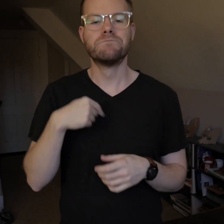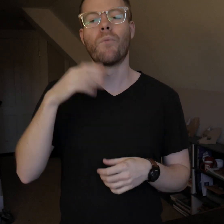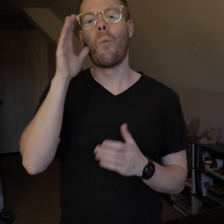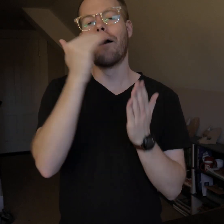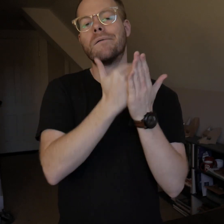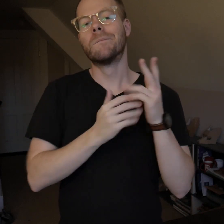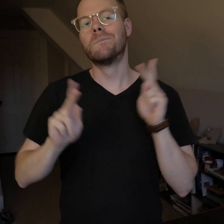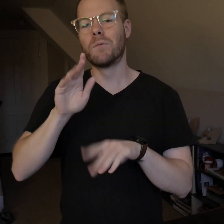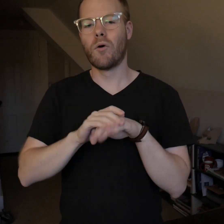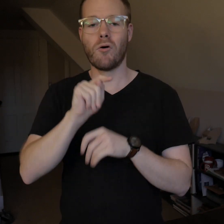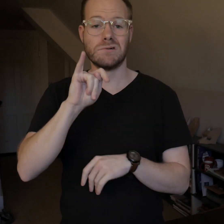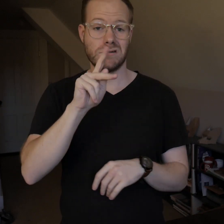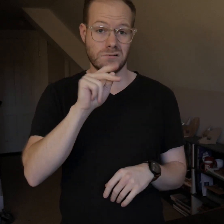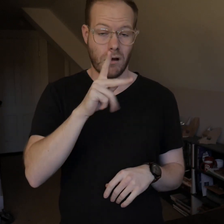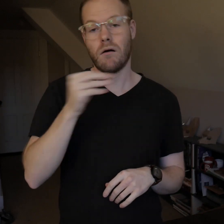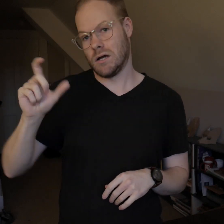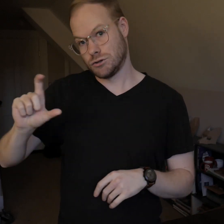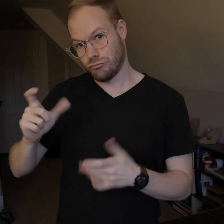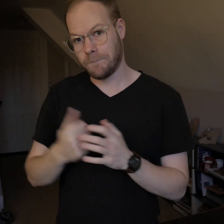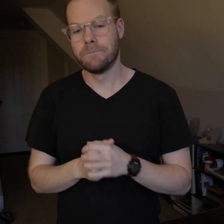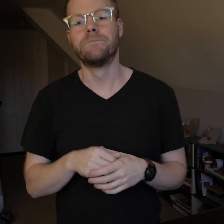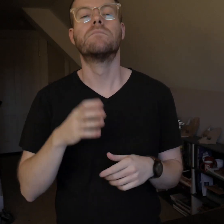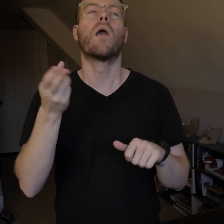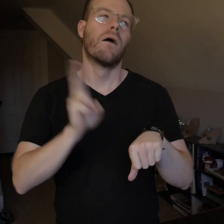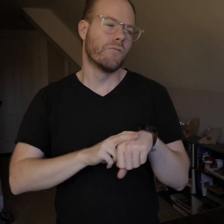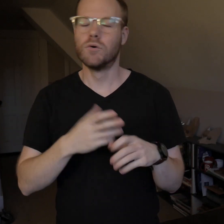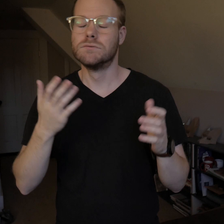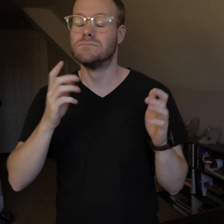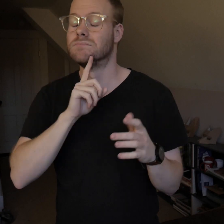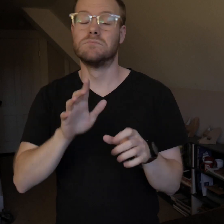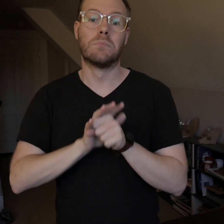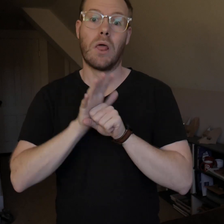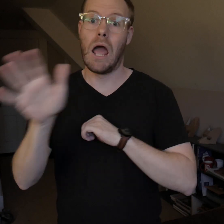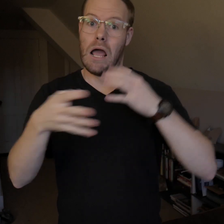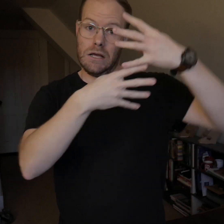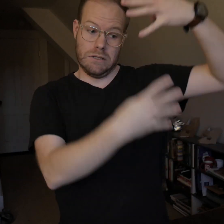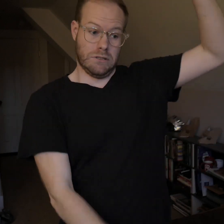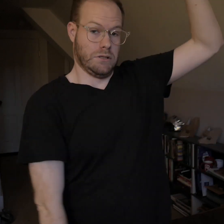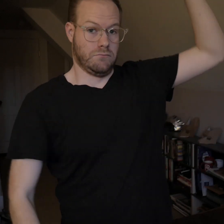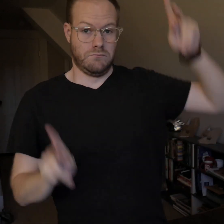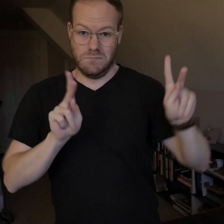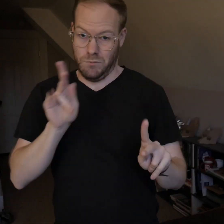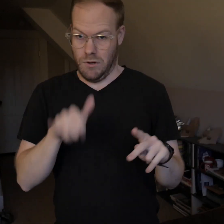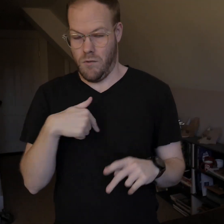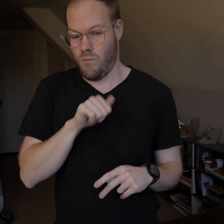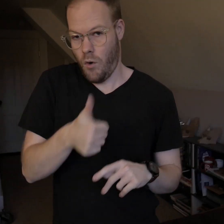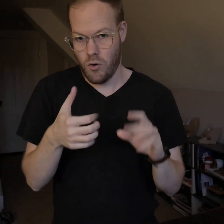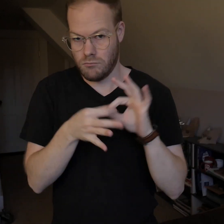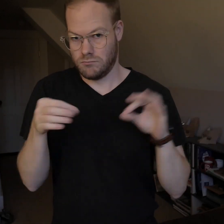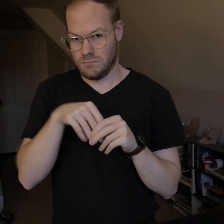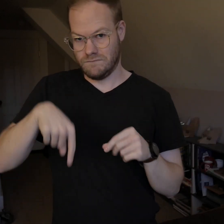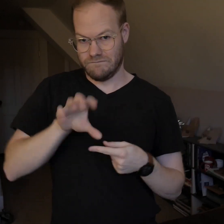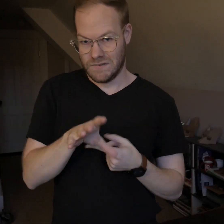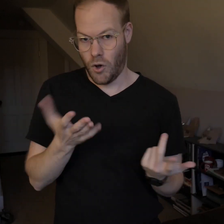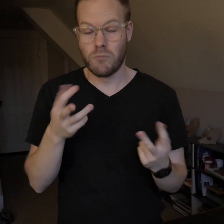I’ll be listing people on TikTok and Instagram. Of course, there are plenty of people that I won’t get to in the video,